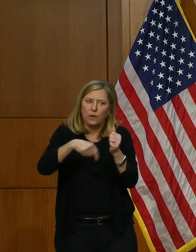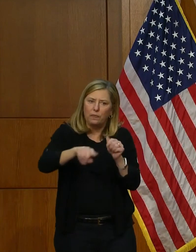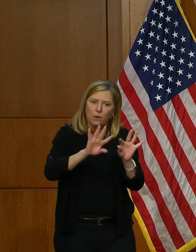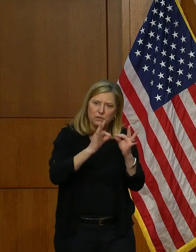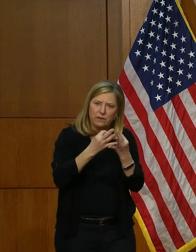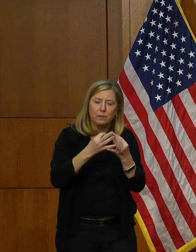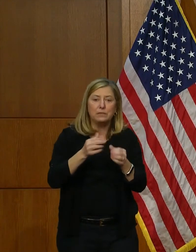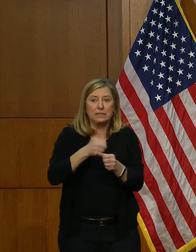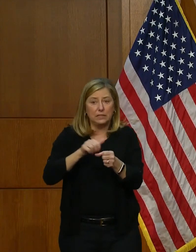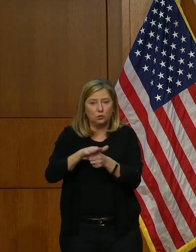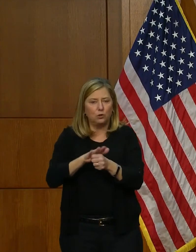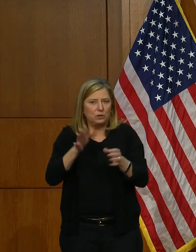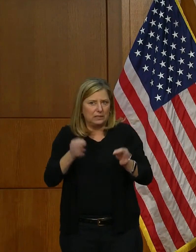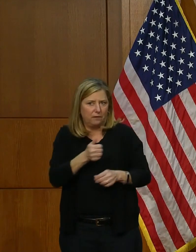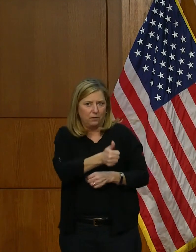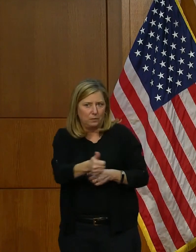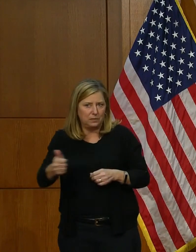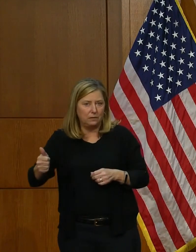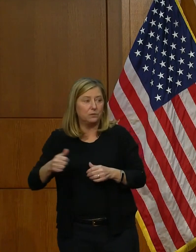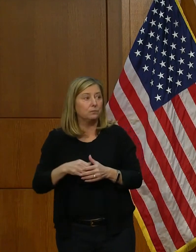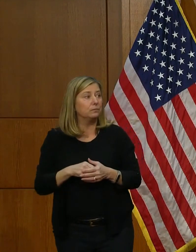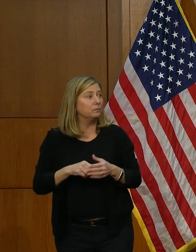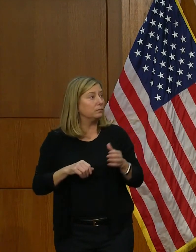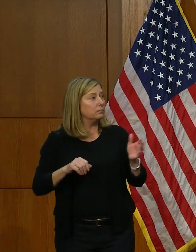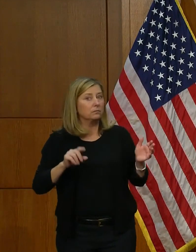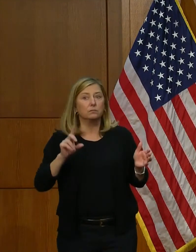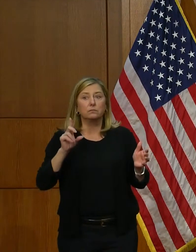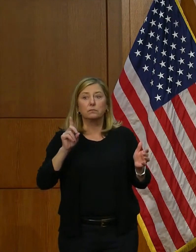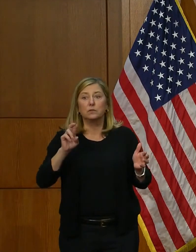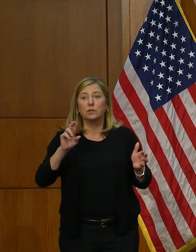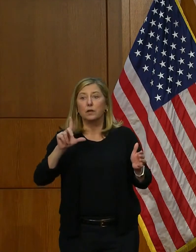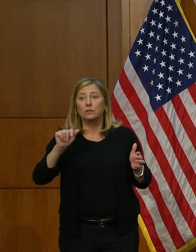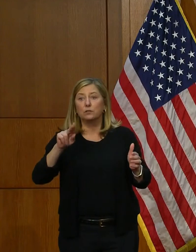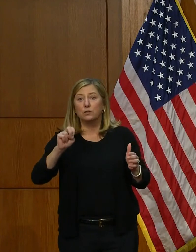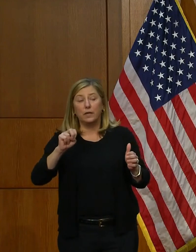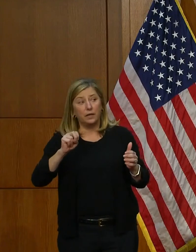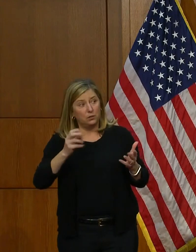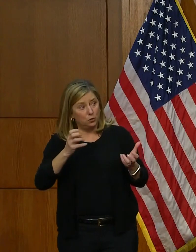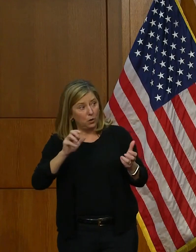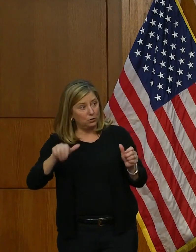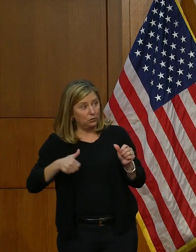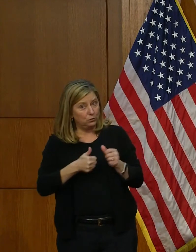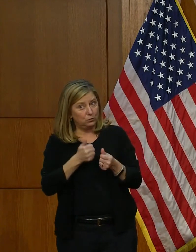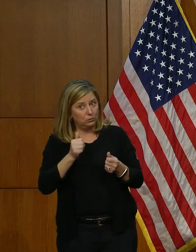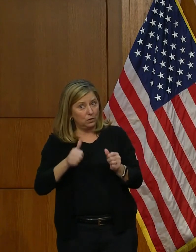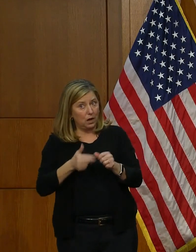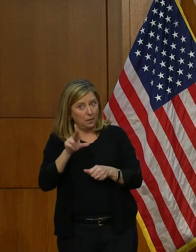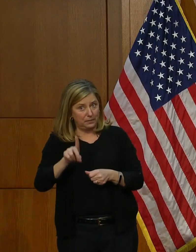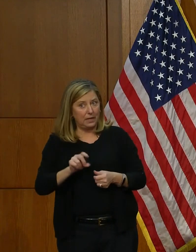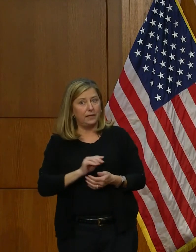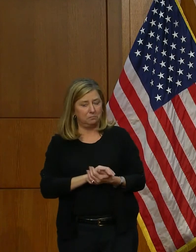SCHOOLS WERE WORK WITH THESE FAMILIES AND THE LOCALITIES